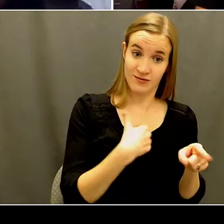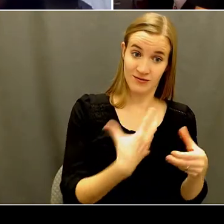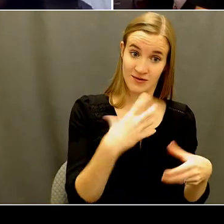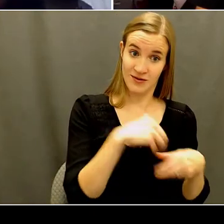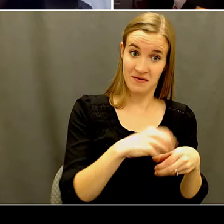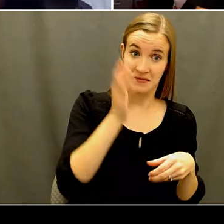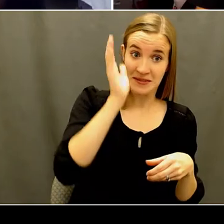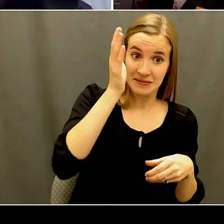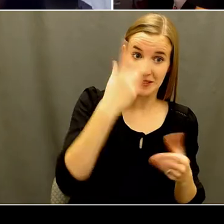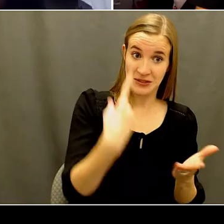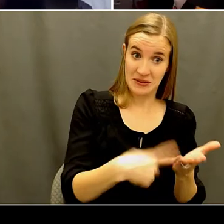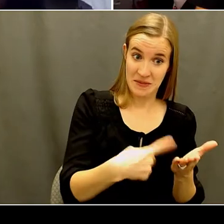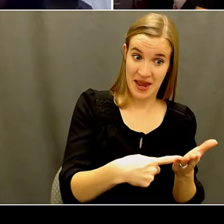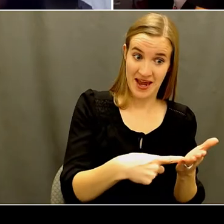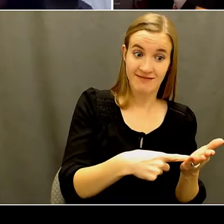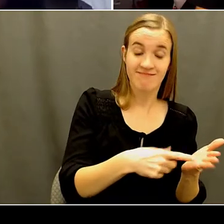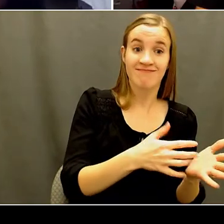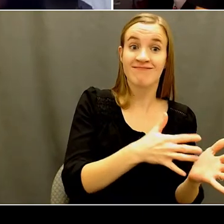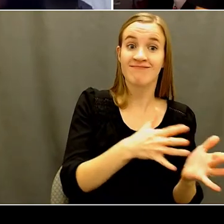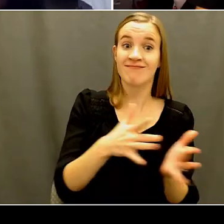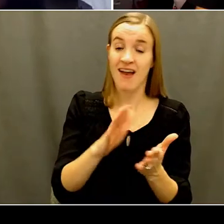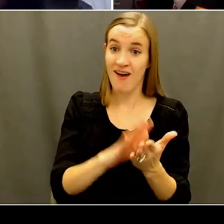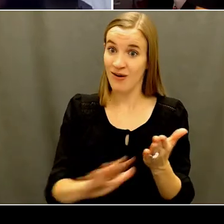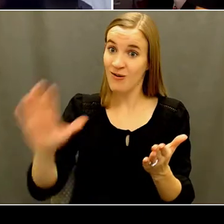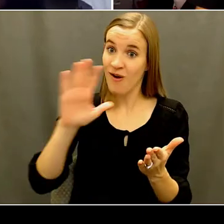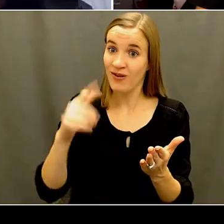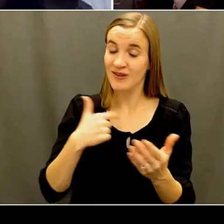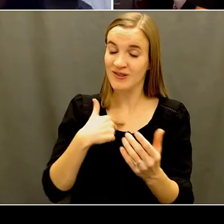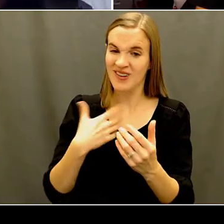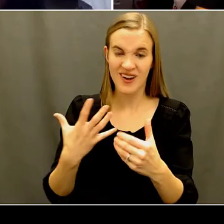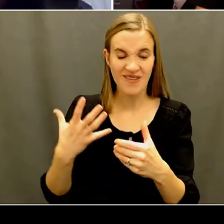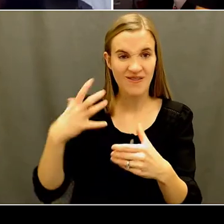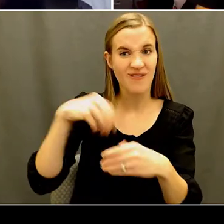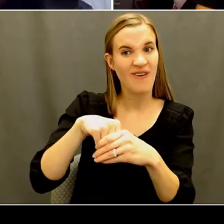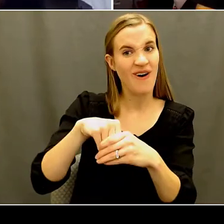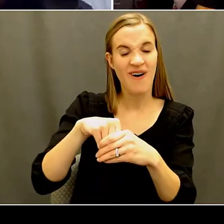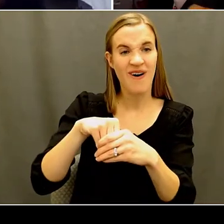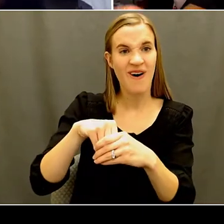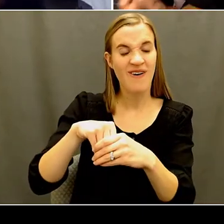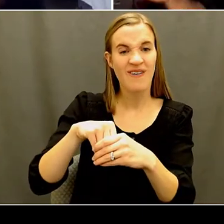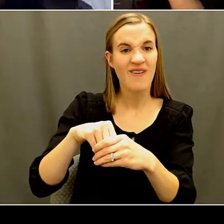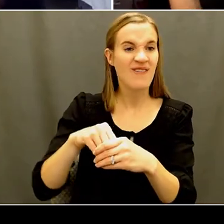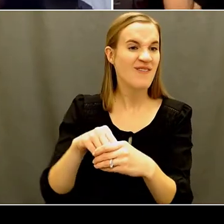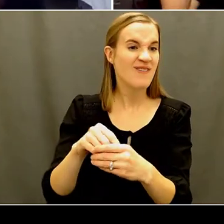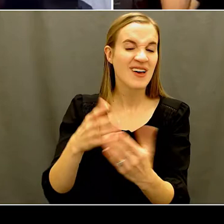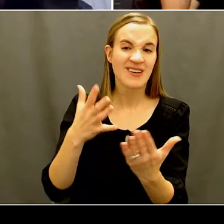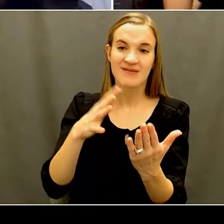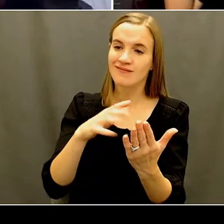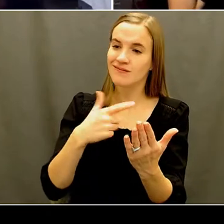became the student government association president. And when I did